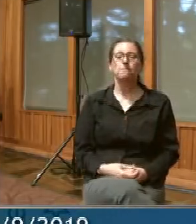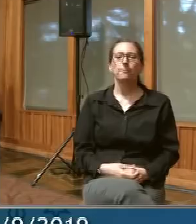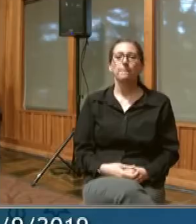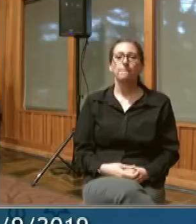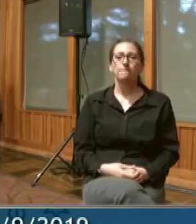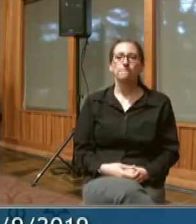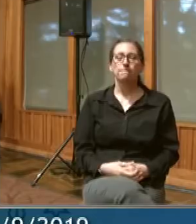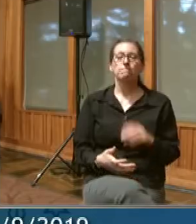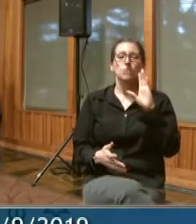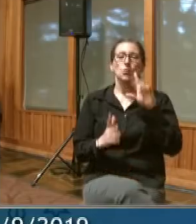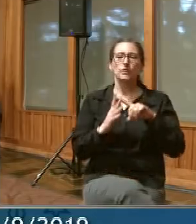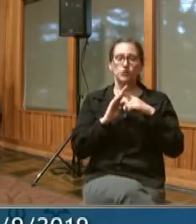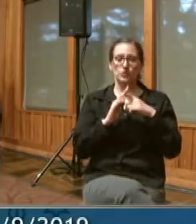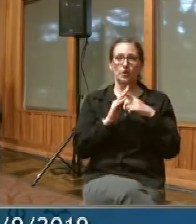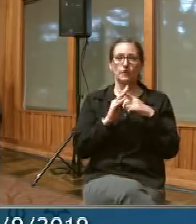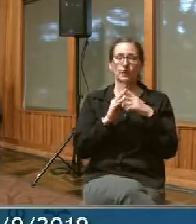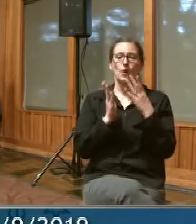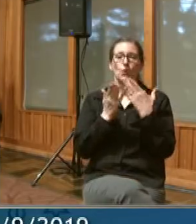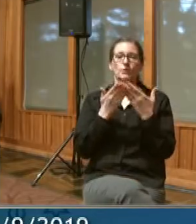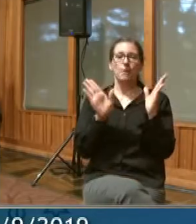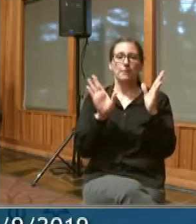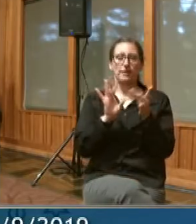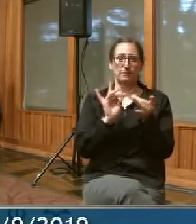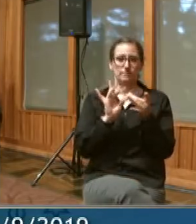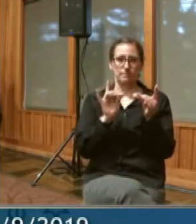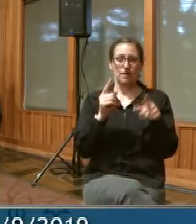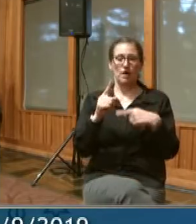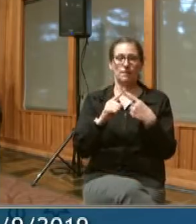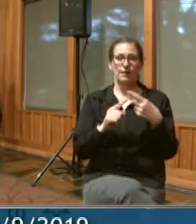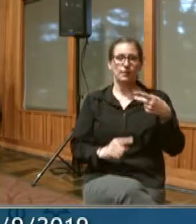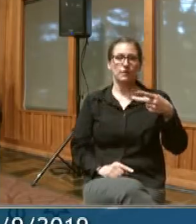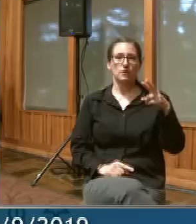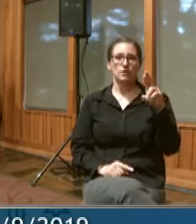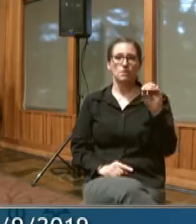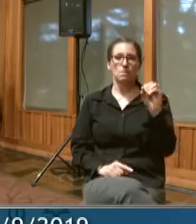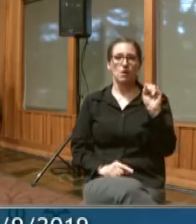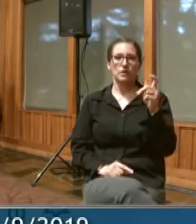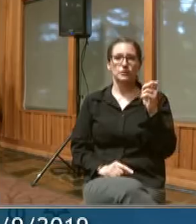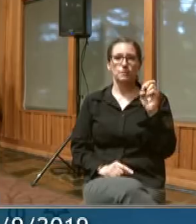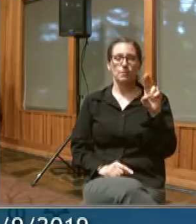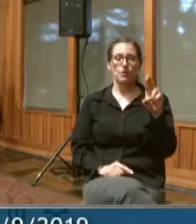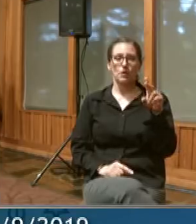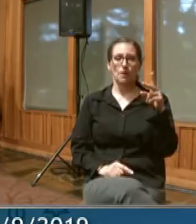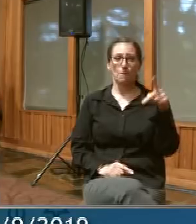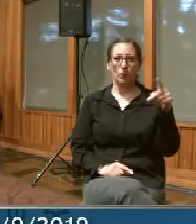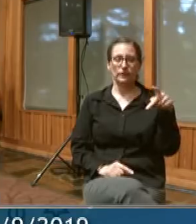MEETING. SO SOME OF IT IS GOING TO BE PRO FORMA. WE'RE GOING TO START WITH THE